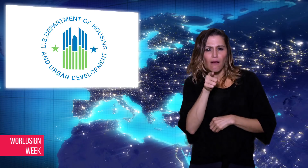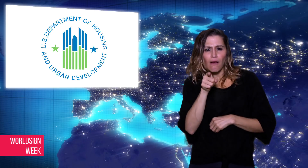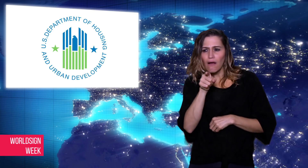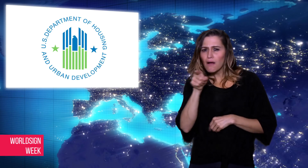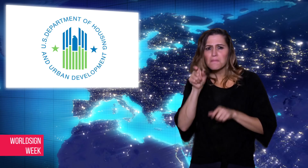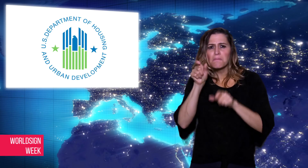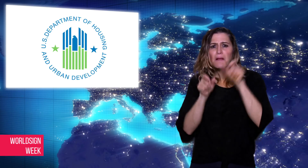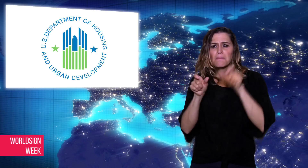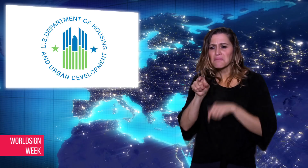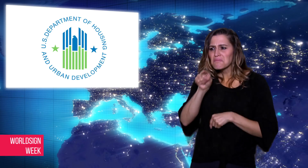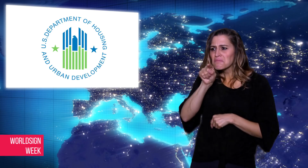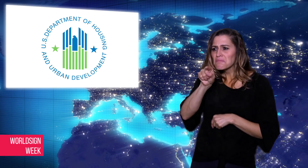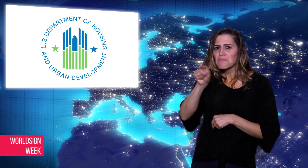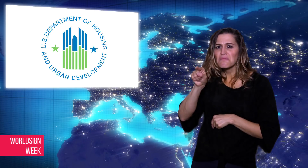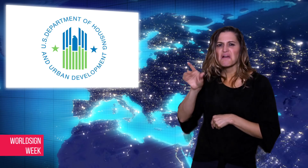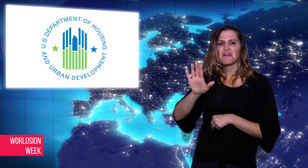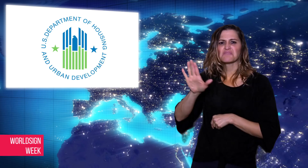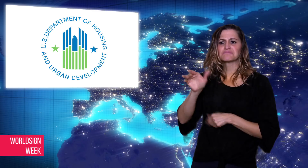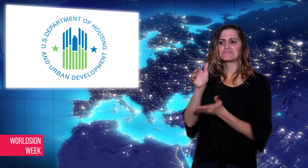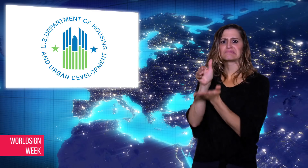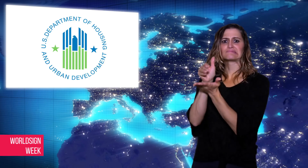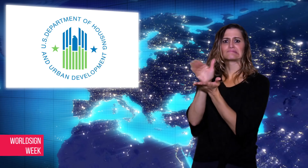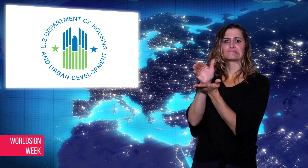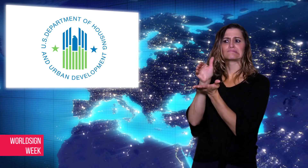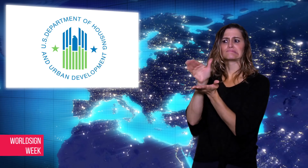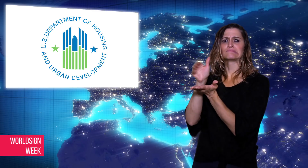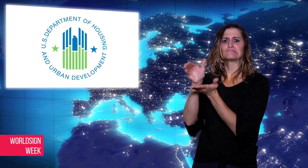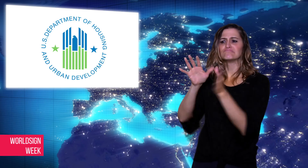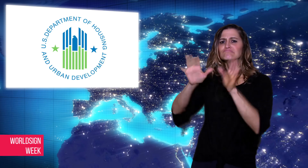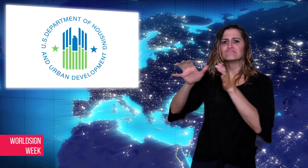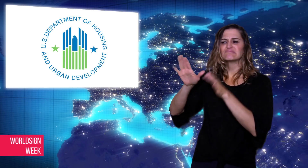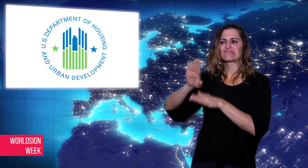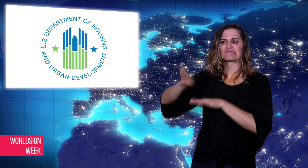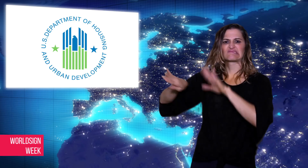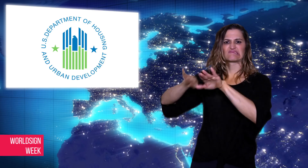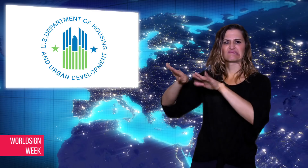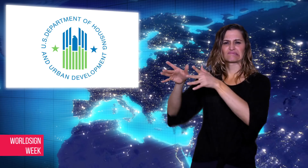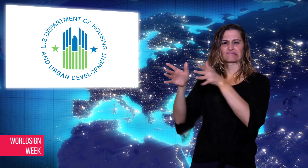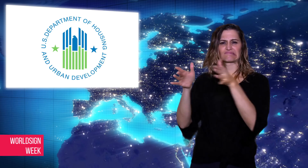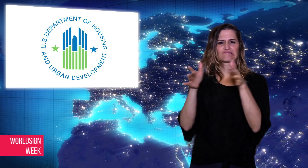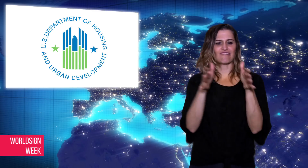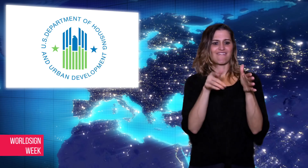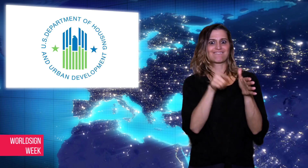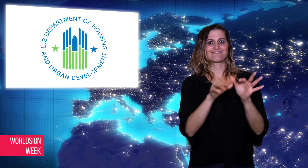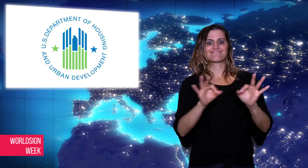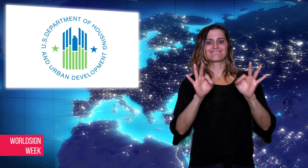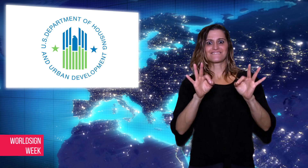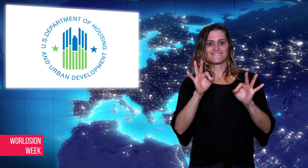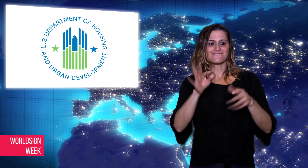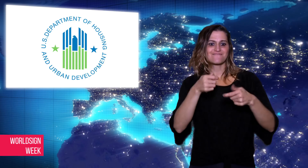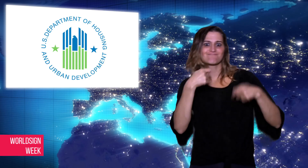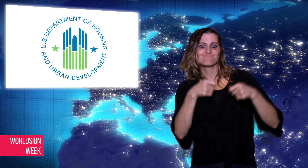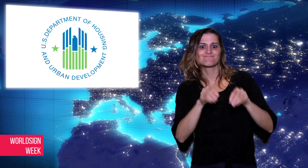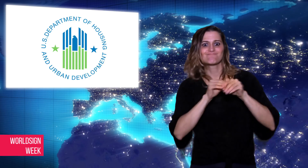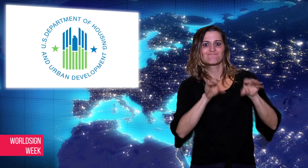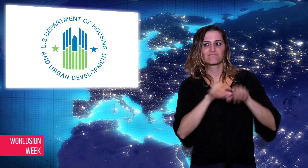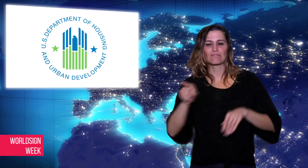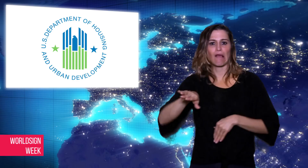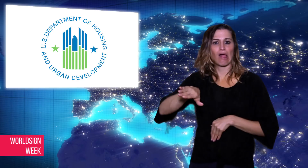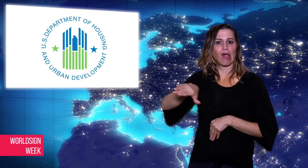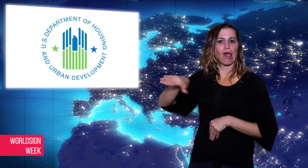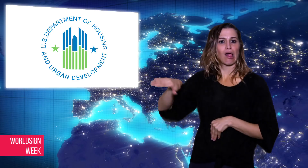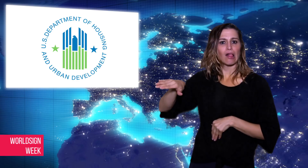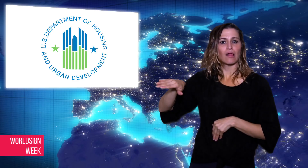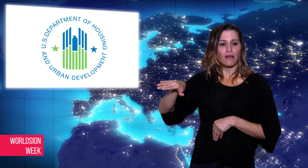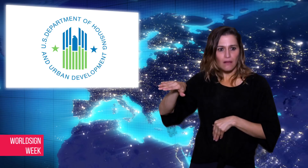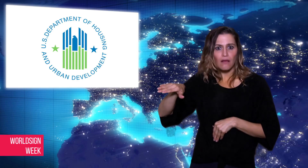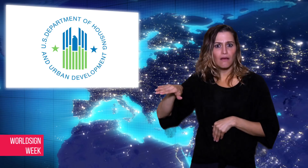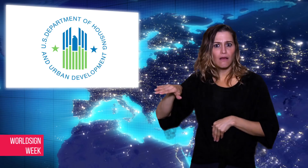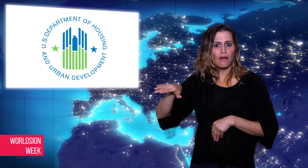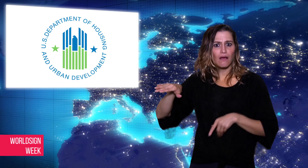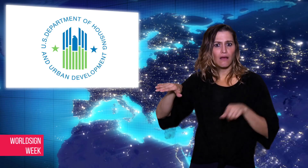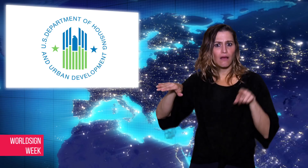ads makes it possible for them to